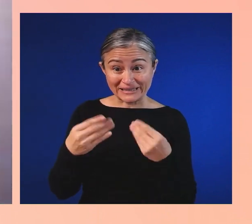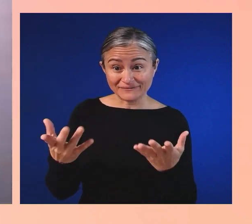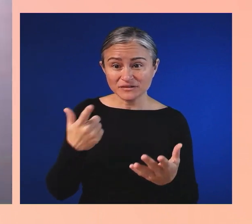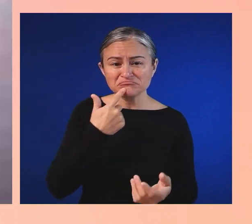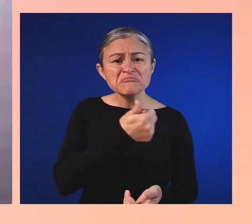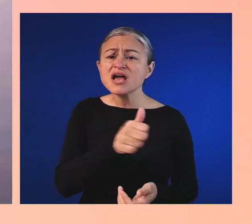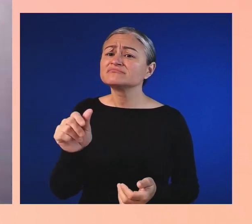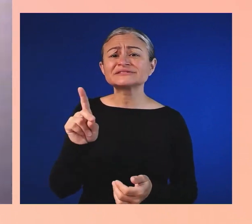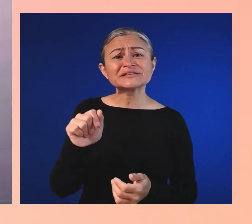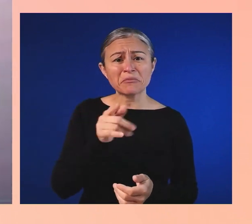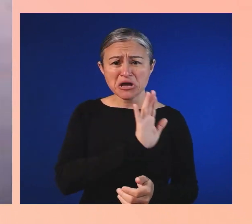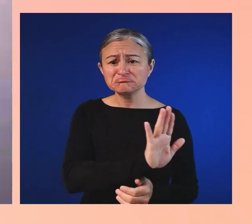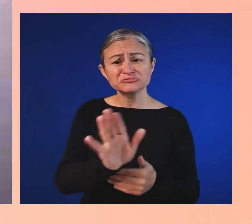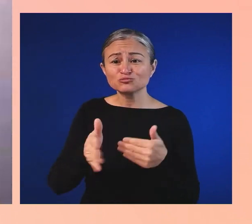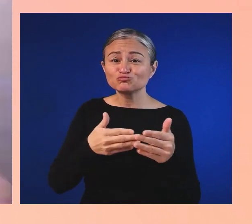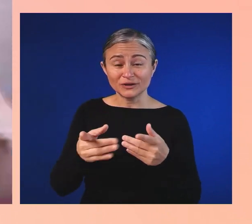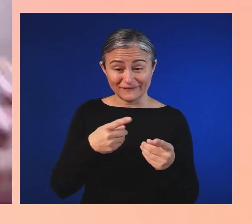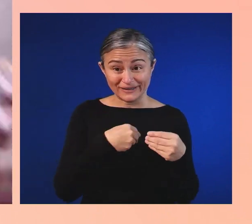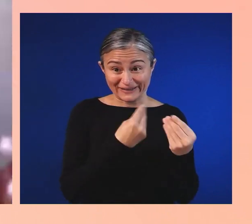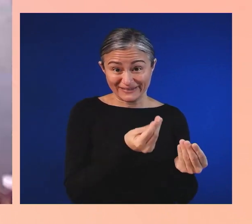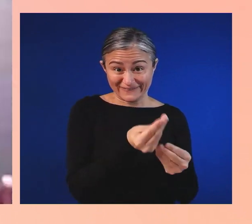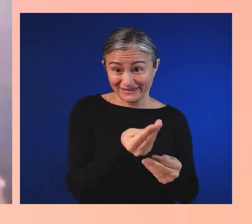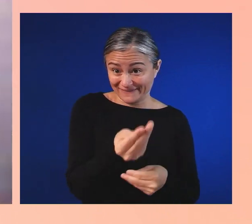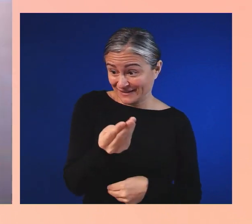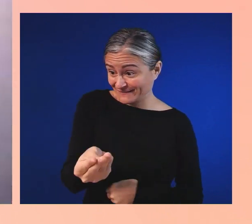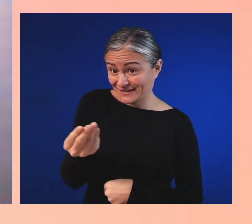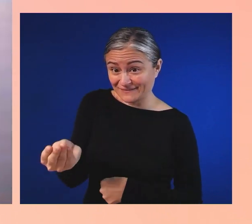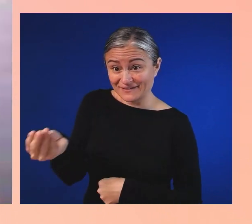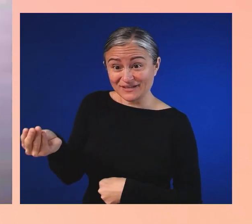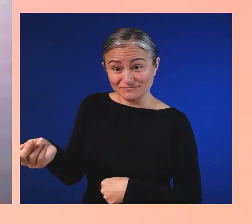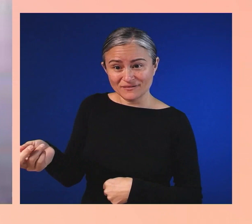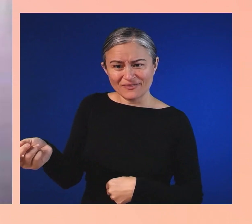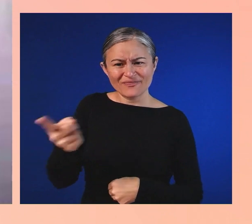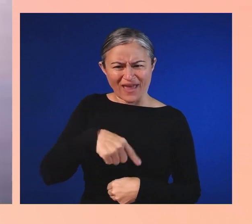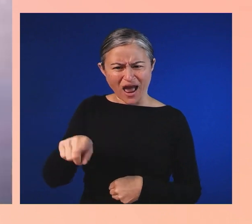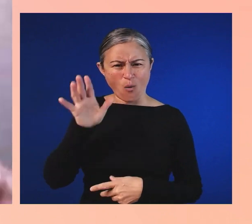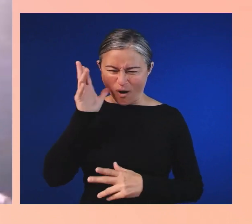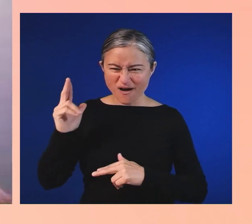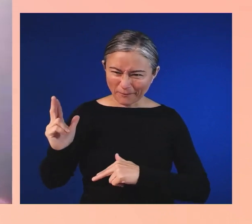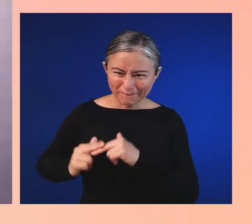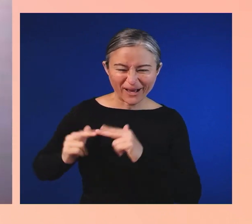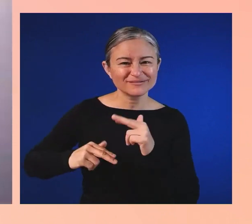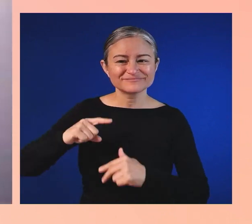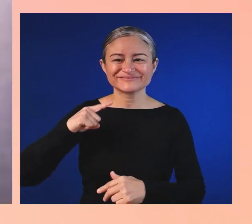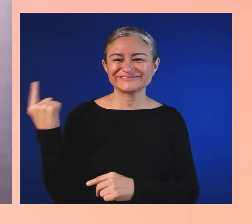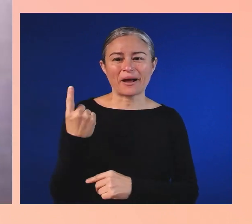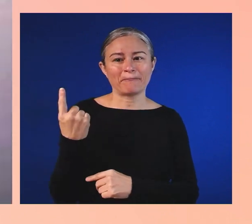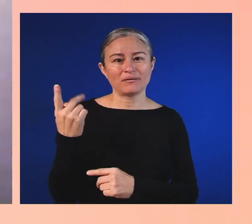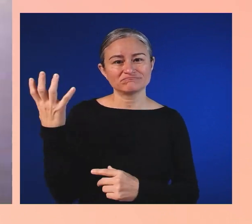they're going to build something magical. They're going to build something completely transformative.